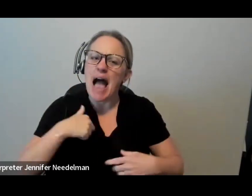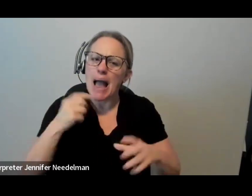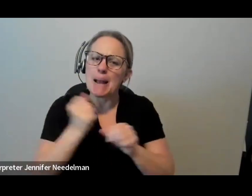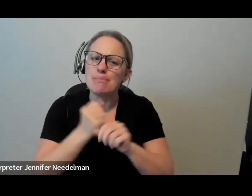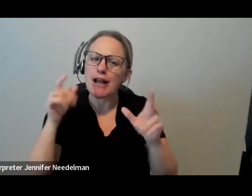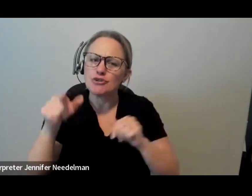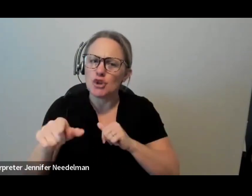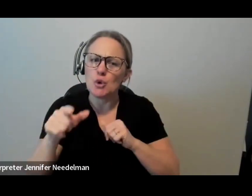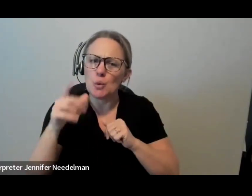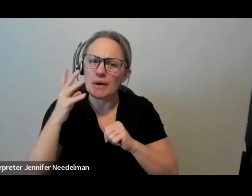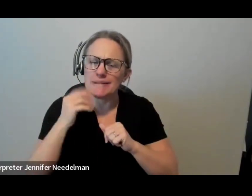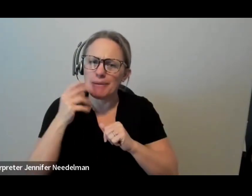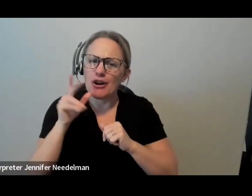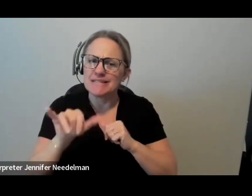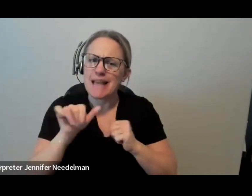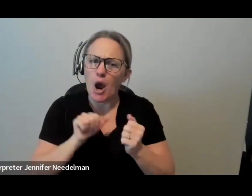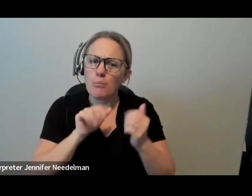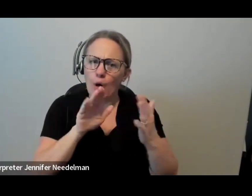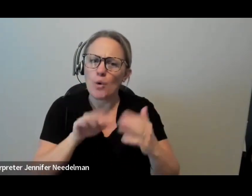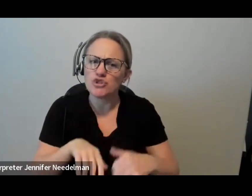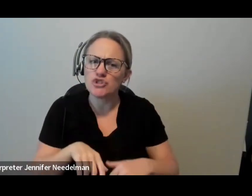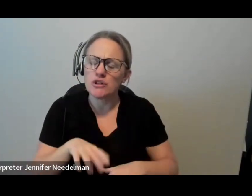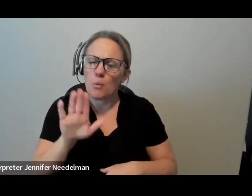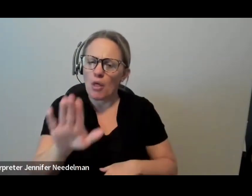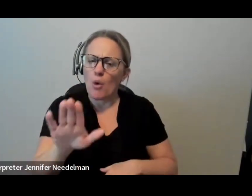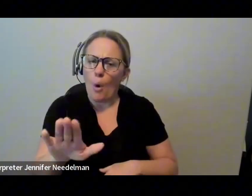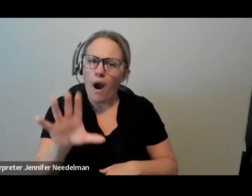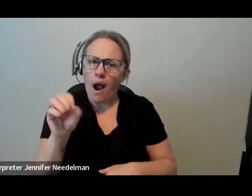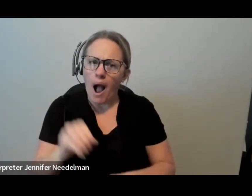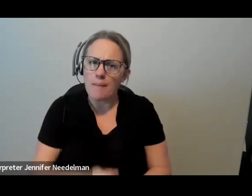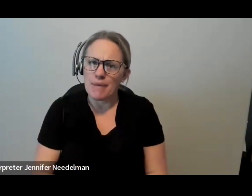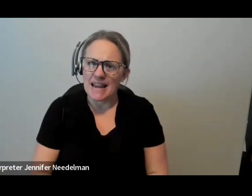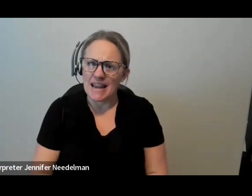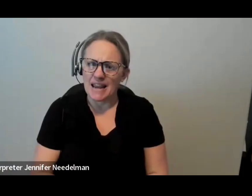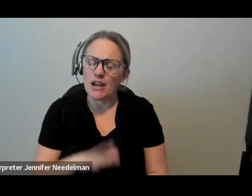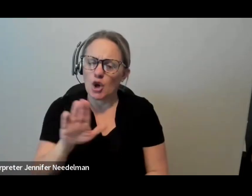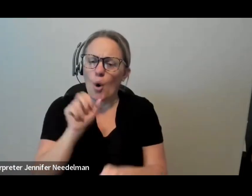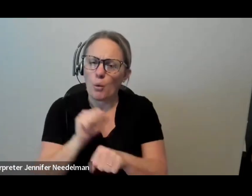that kind of approach in your organization in the line of work that you do.